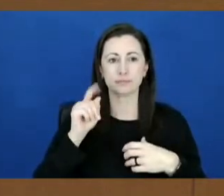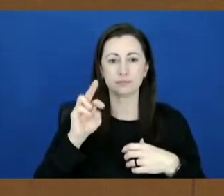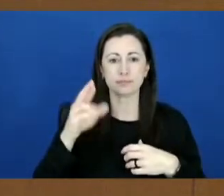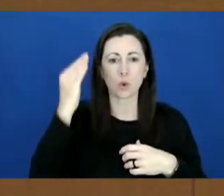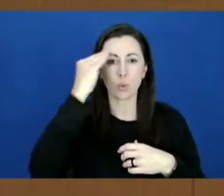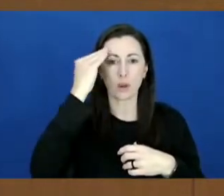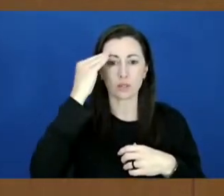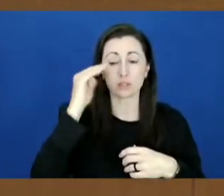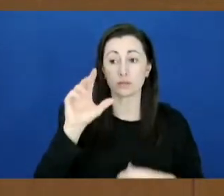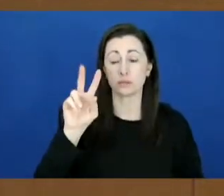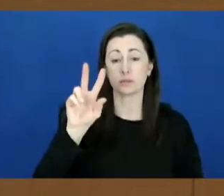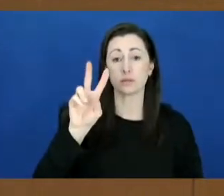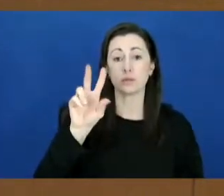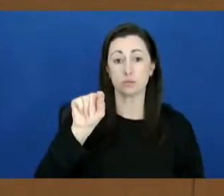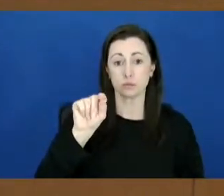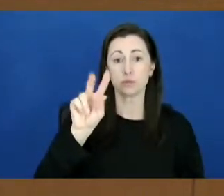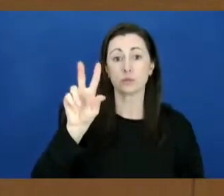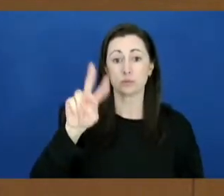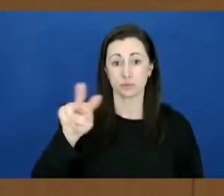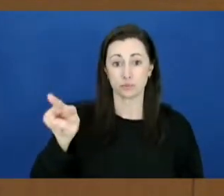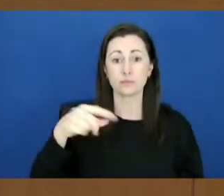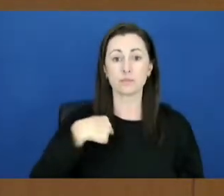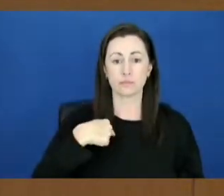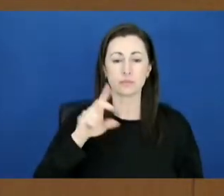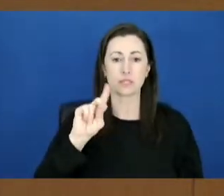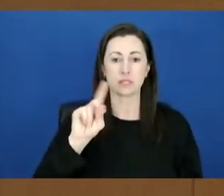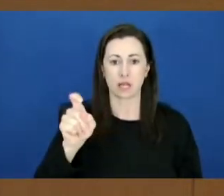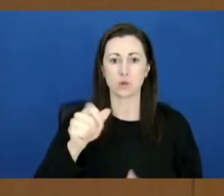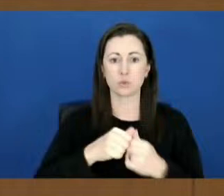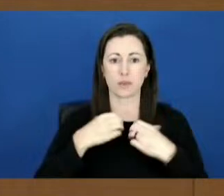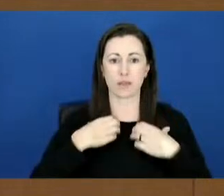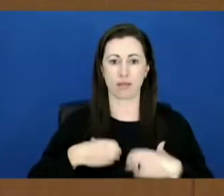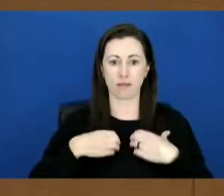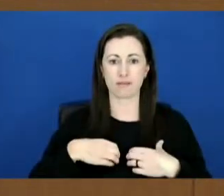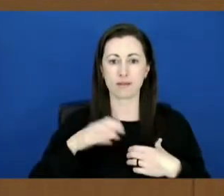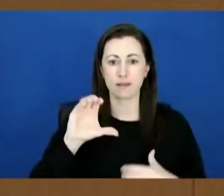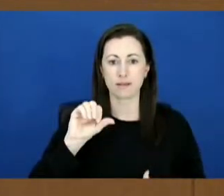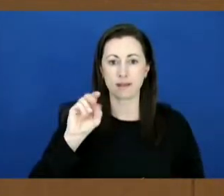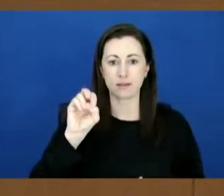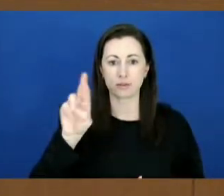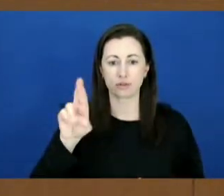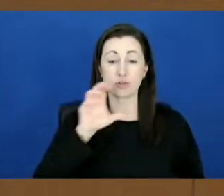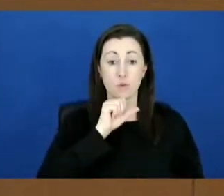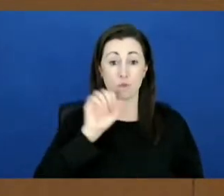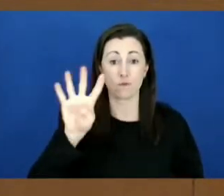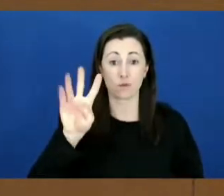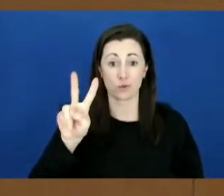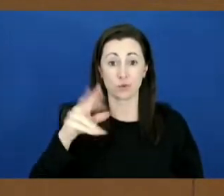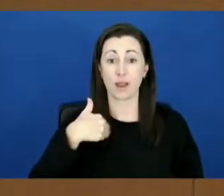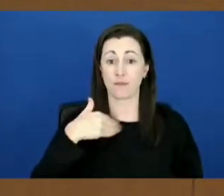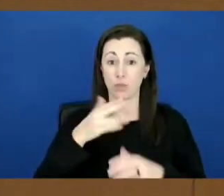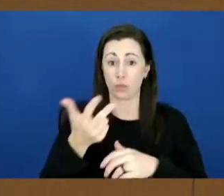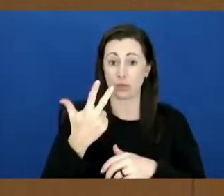TURQUOISE TAKEOVER FOR LUNG CANCER AWARENESS.